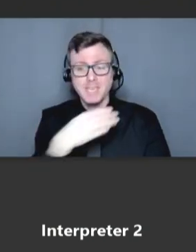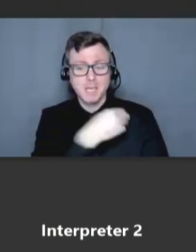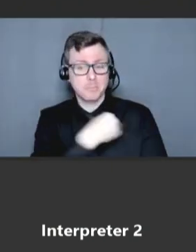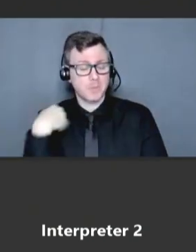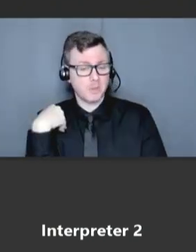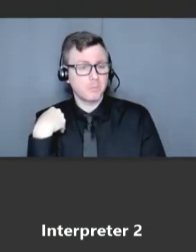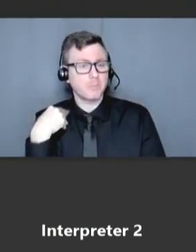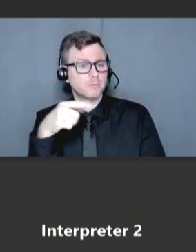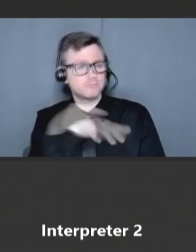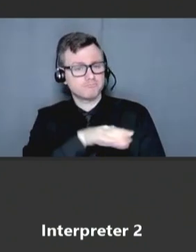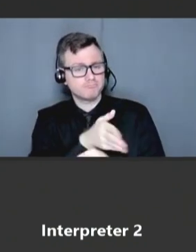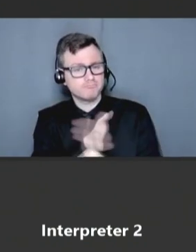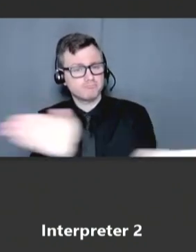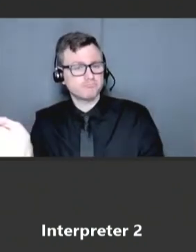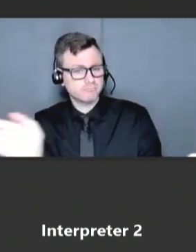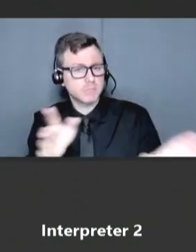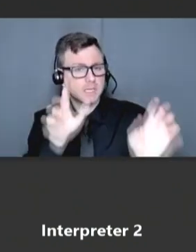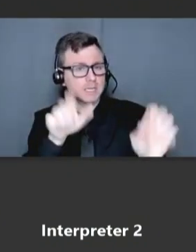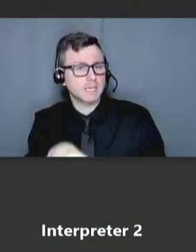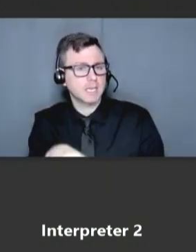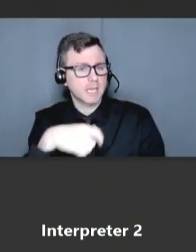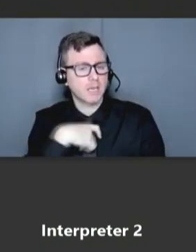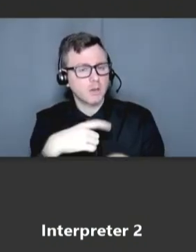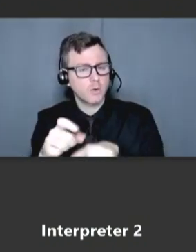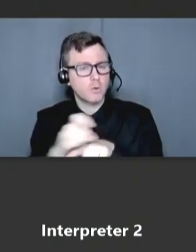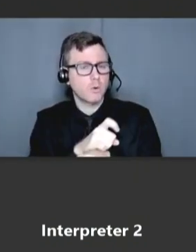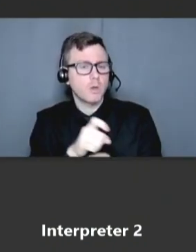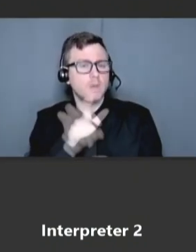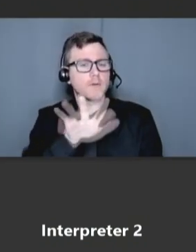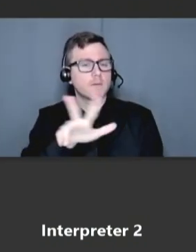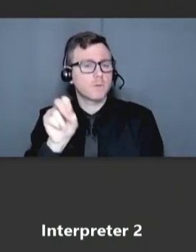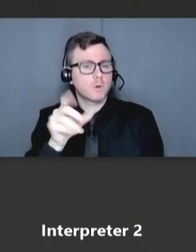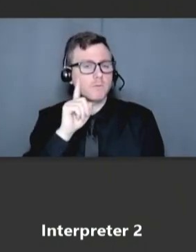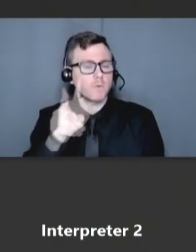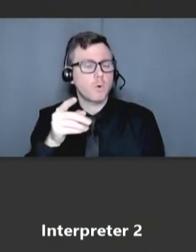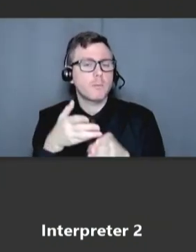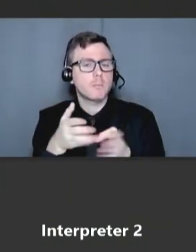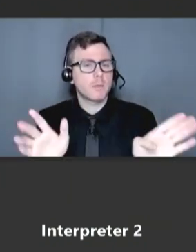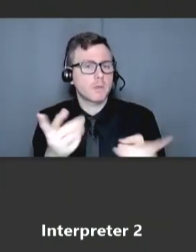public comment by phone at about 5:00 p.m. today. Public comments are not a question and answer